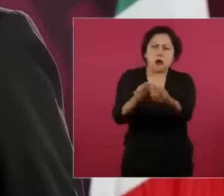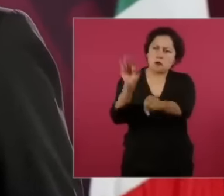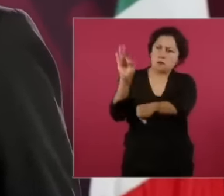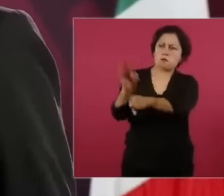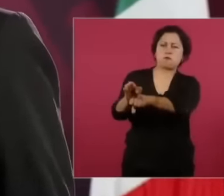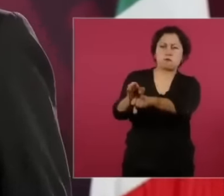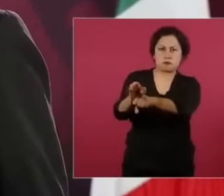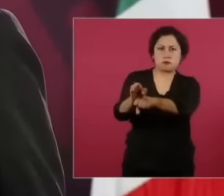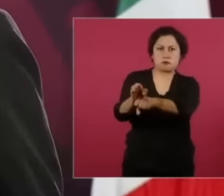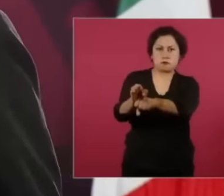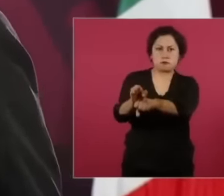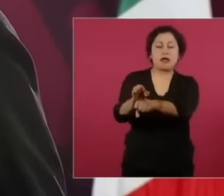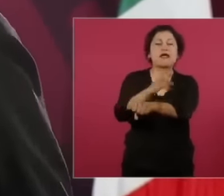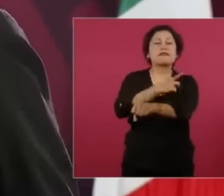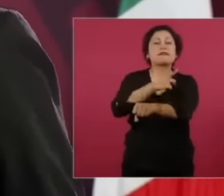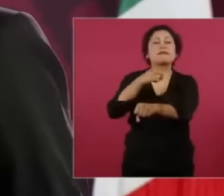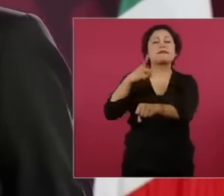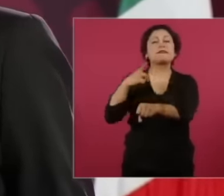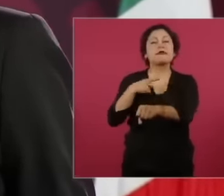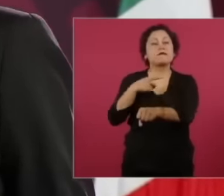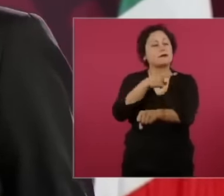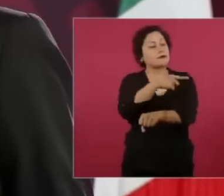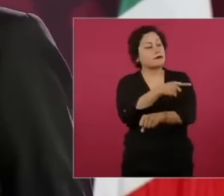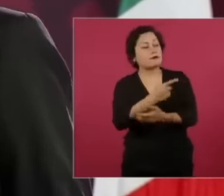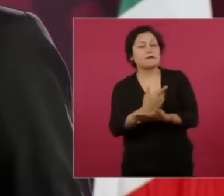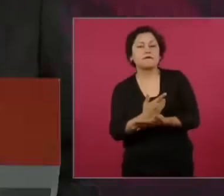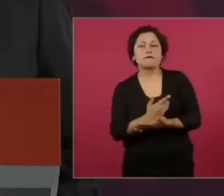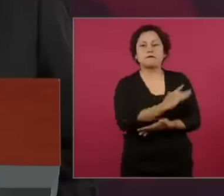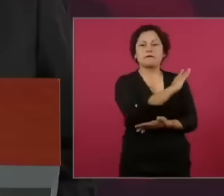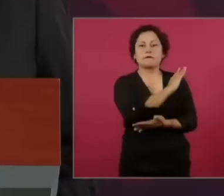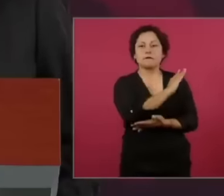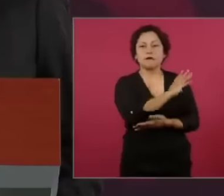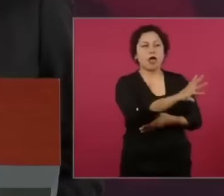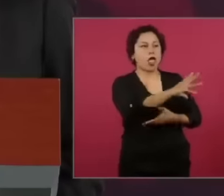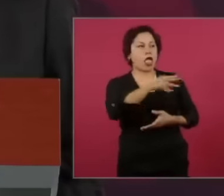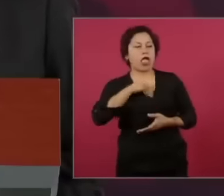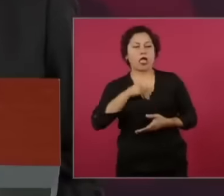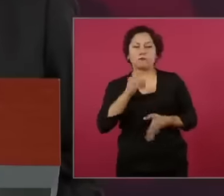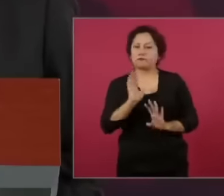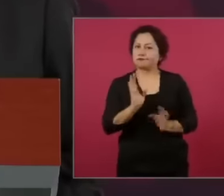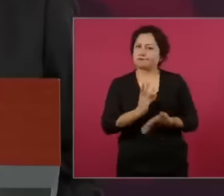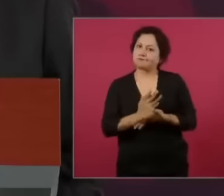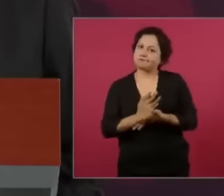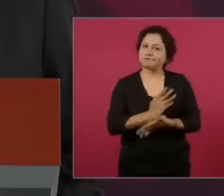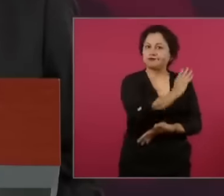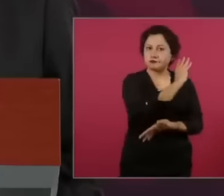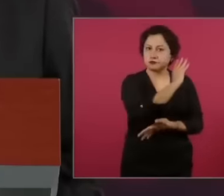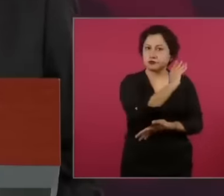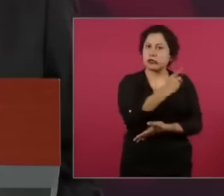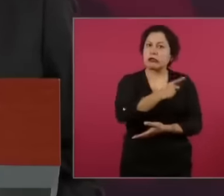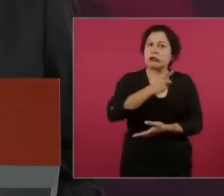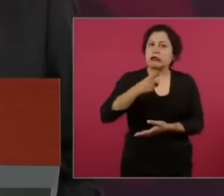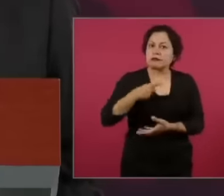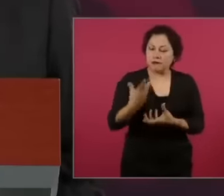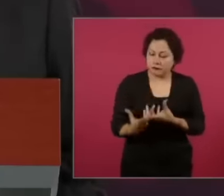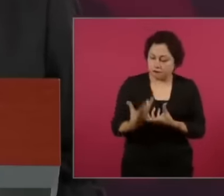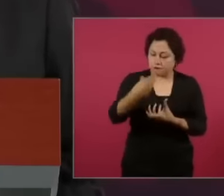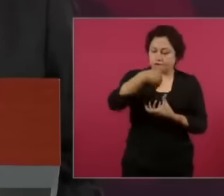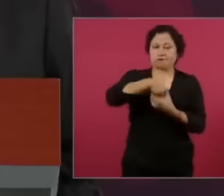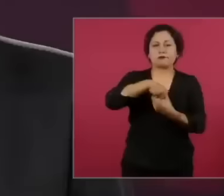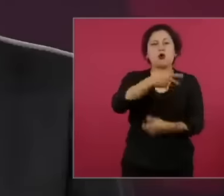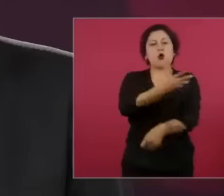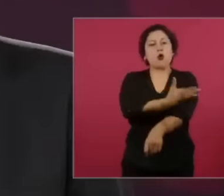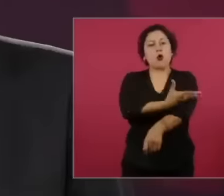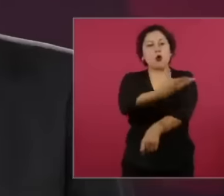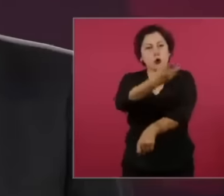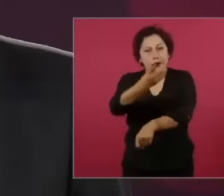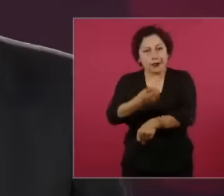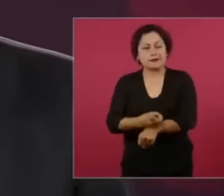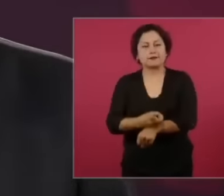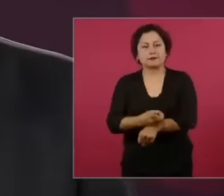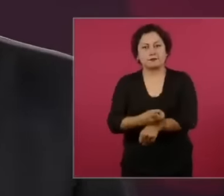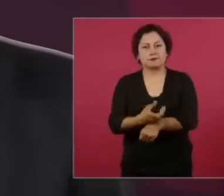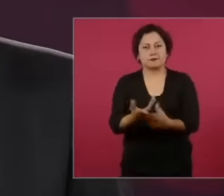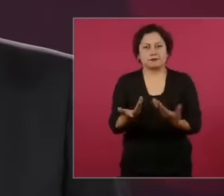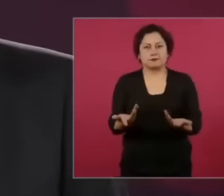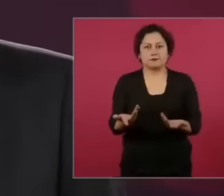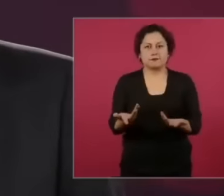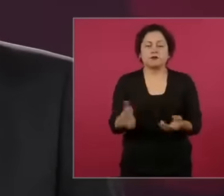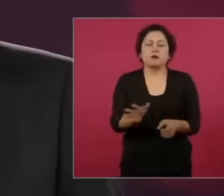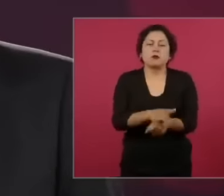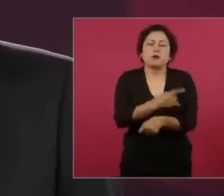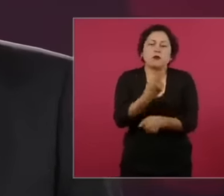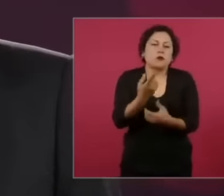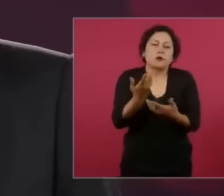one must have moral authority There is I have to be honest because if not, one cannot, they will